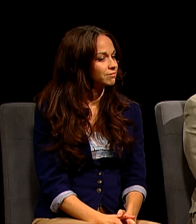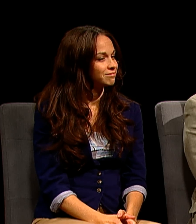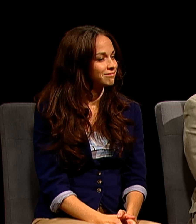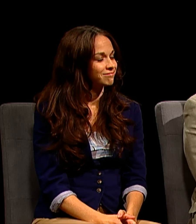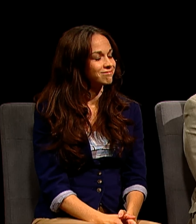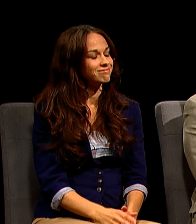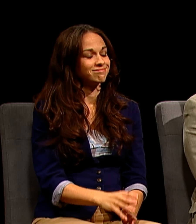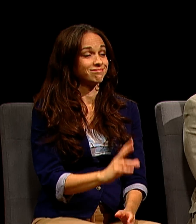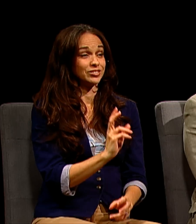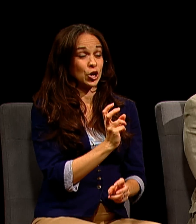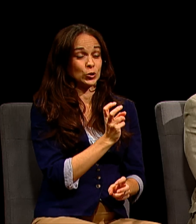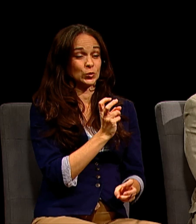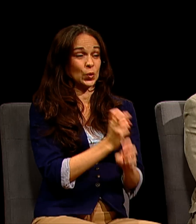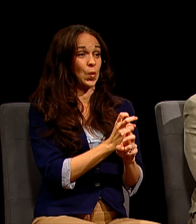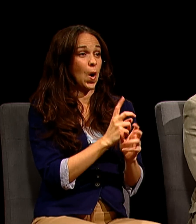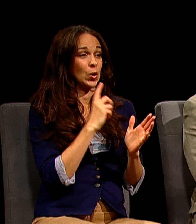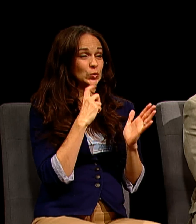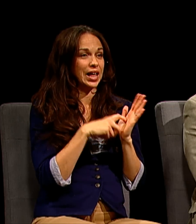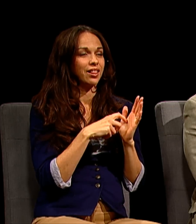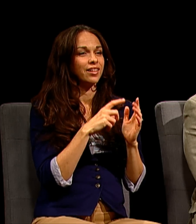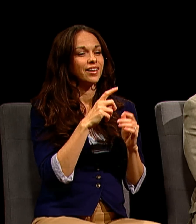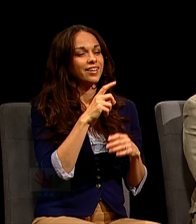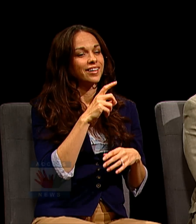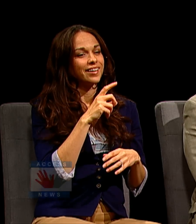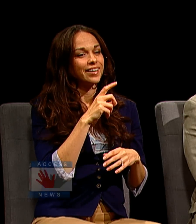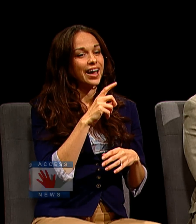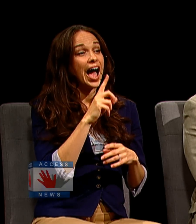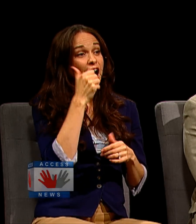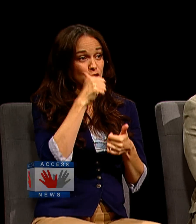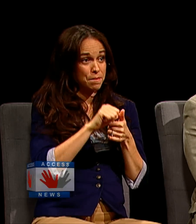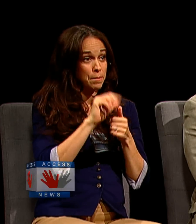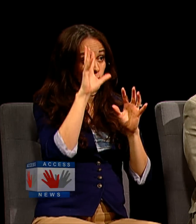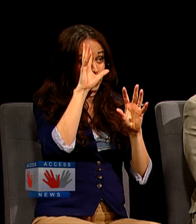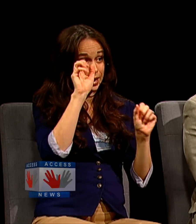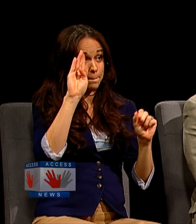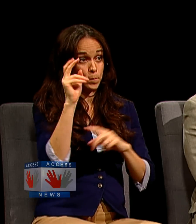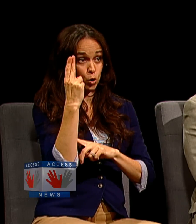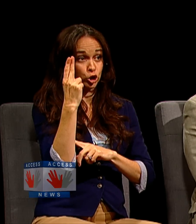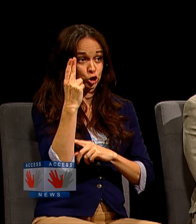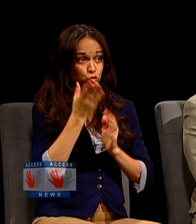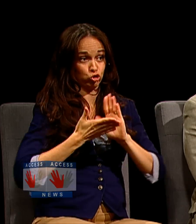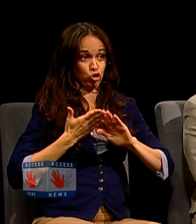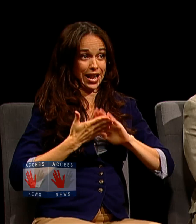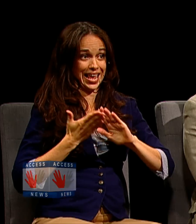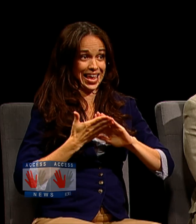It's so hard to tell because I remember when Bush was running for President. And we all surmise what a George W.